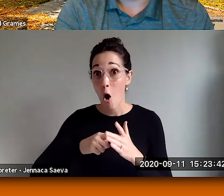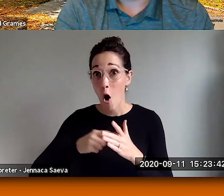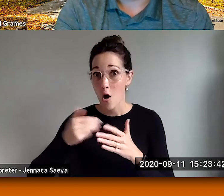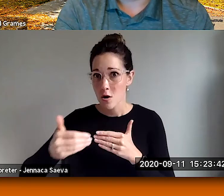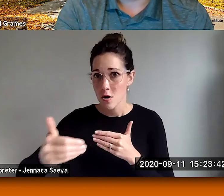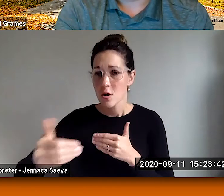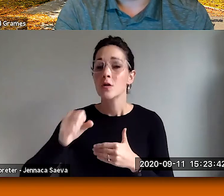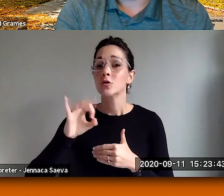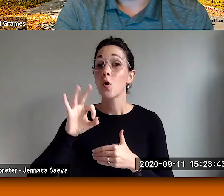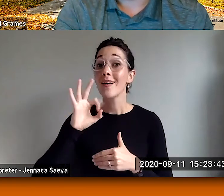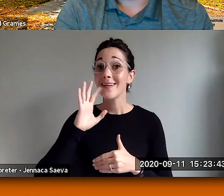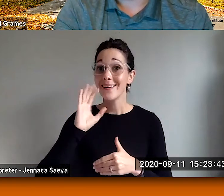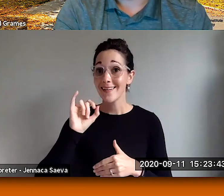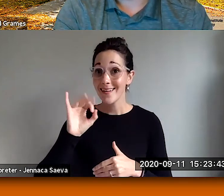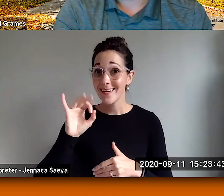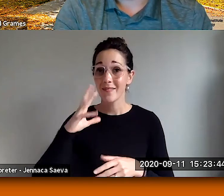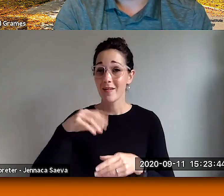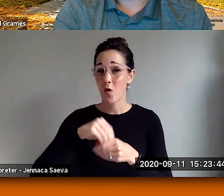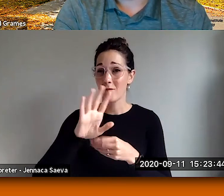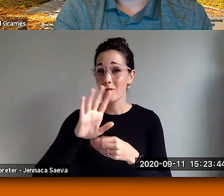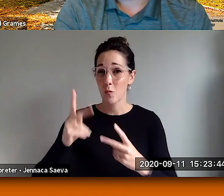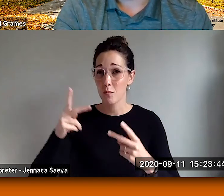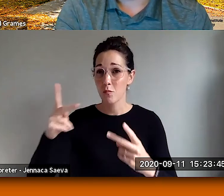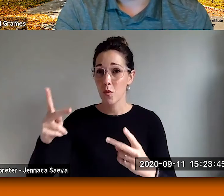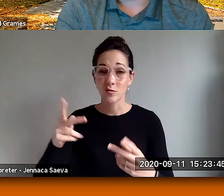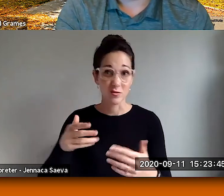it's definitely worth talking to Bob Pollard about...